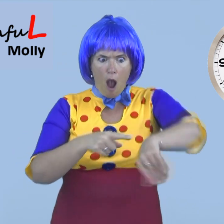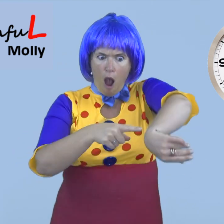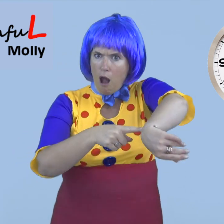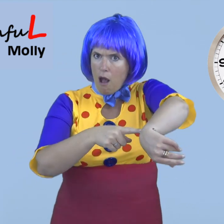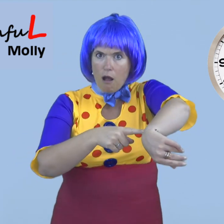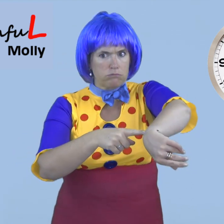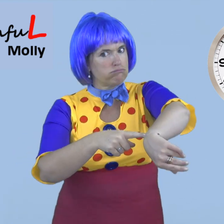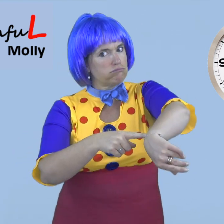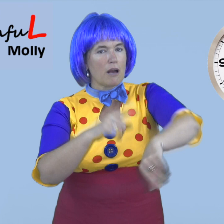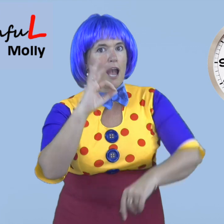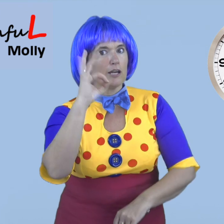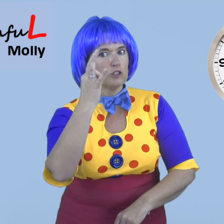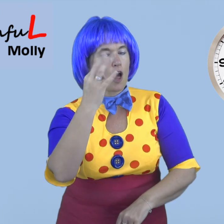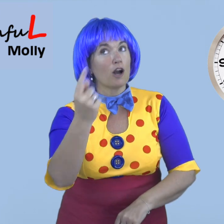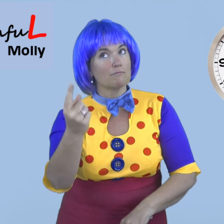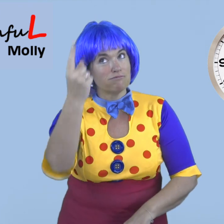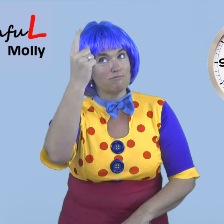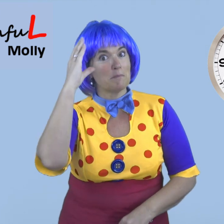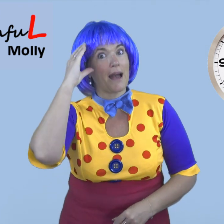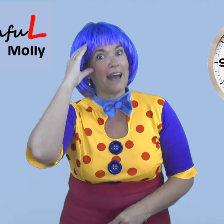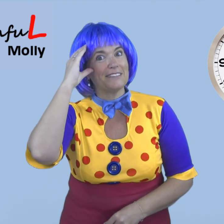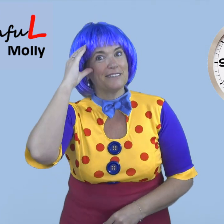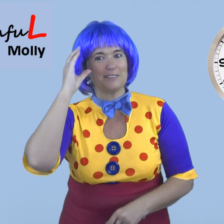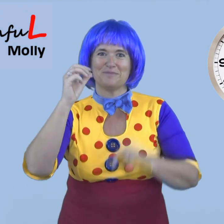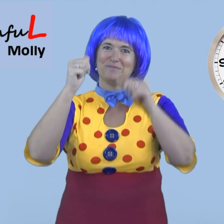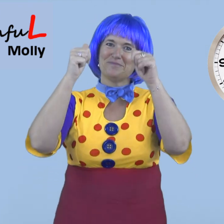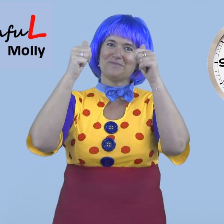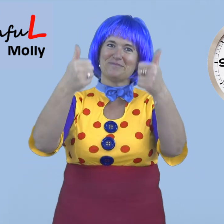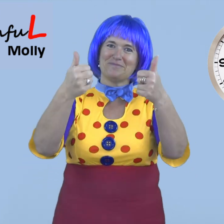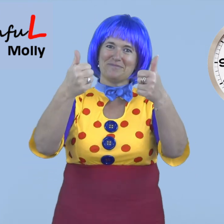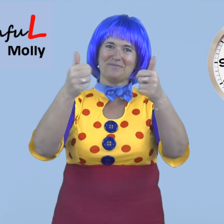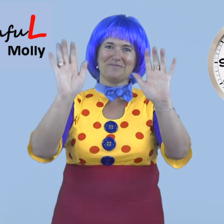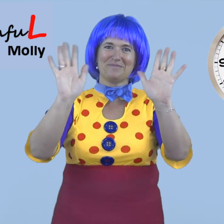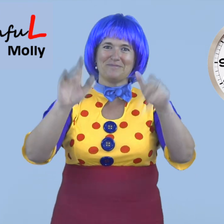It is 8 o'clock so it is bedtime.